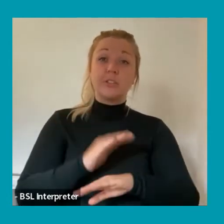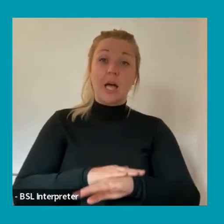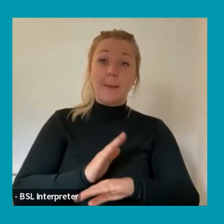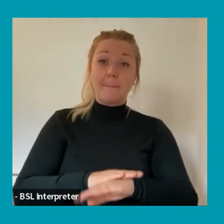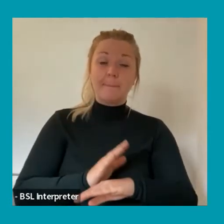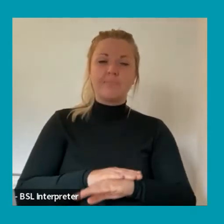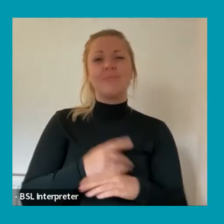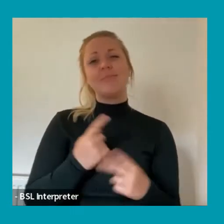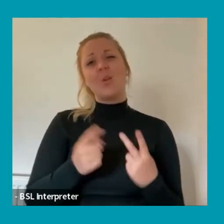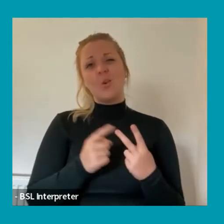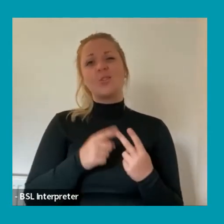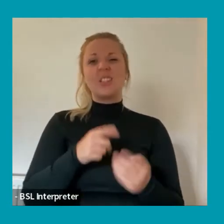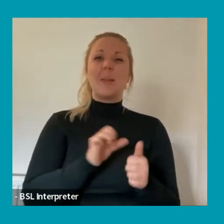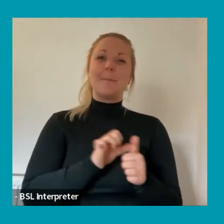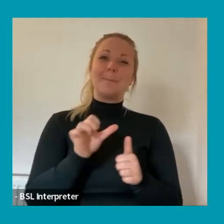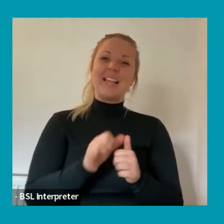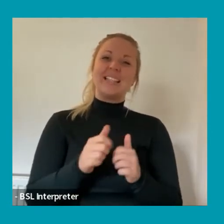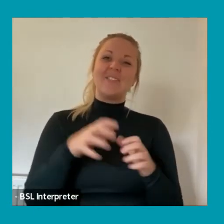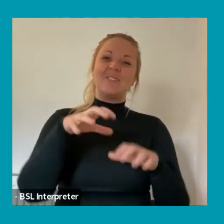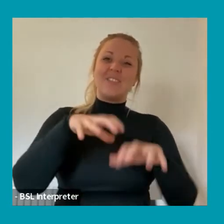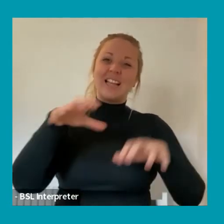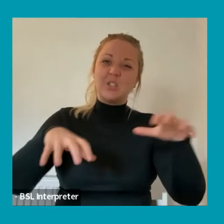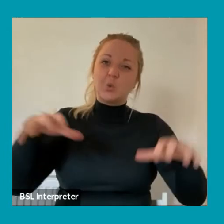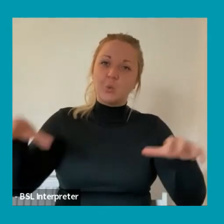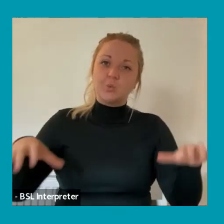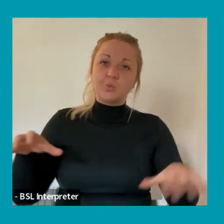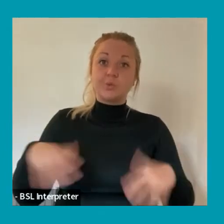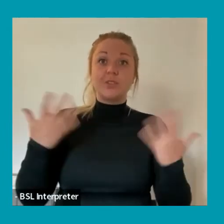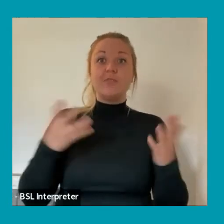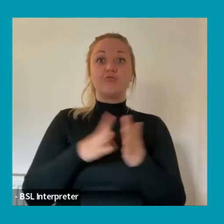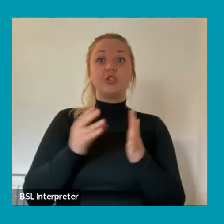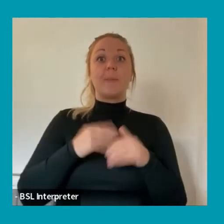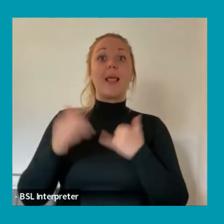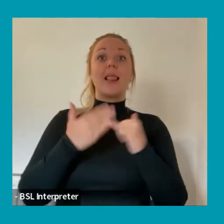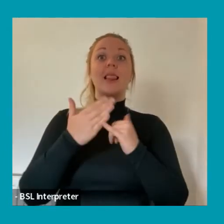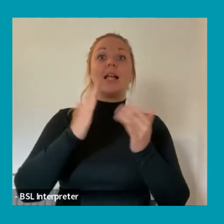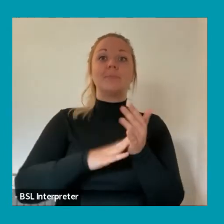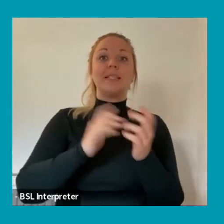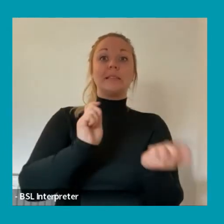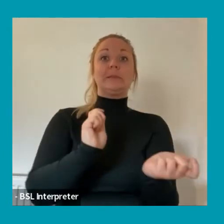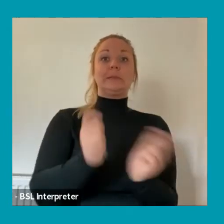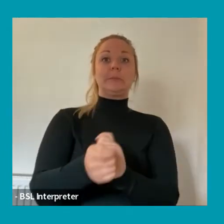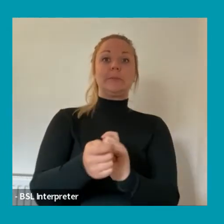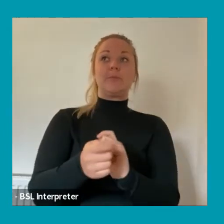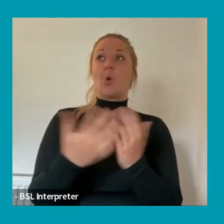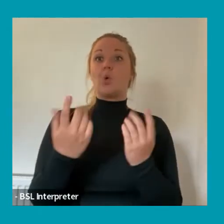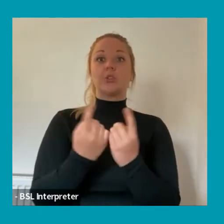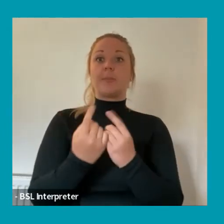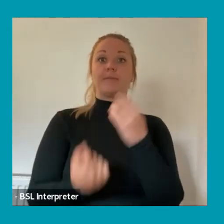generally at things like, if there's a last minute change or something happens that can be really adaptable